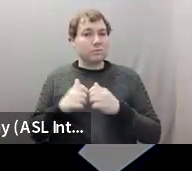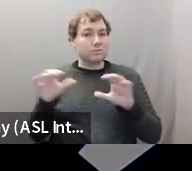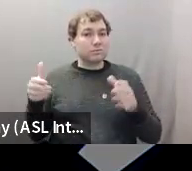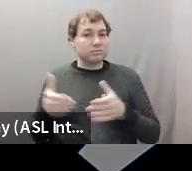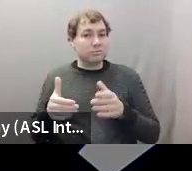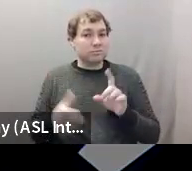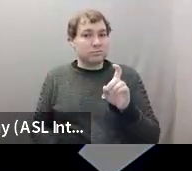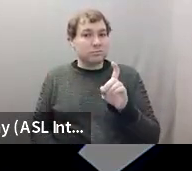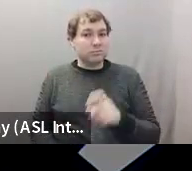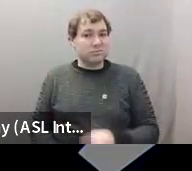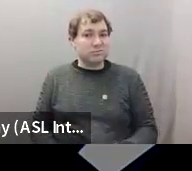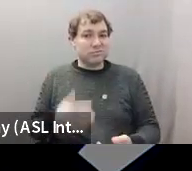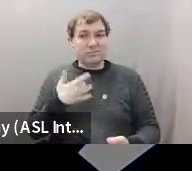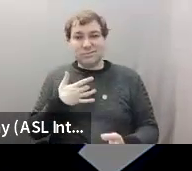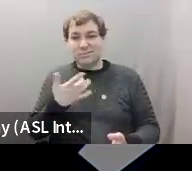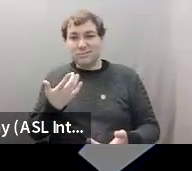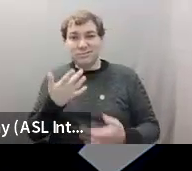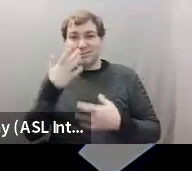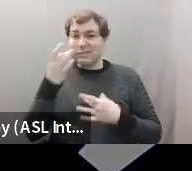Linda Pogue: Is it relevant? Is it interesting? Let me know.